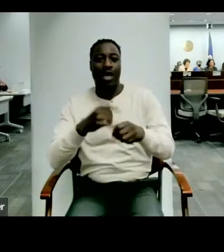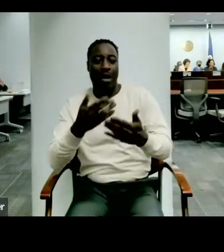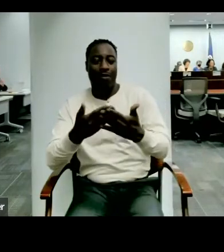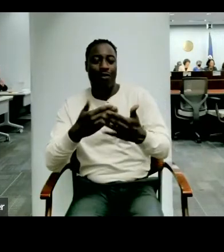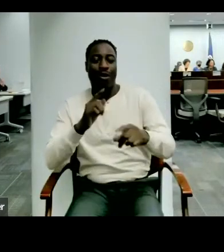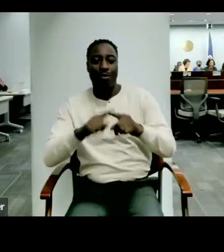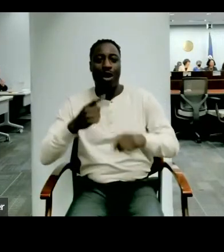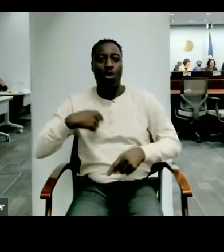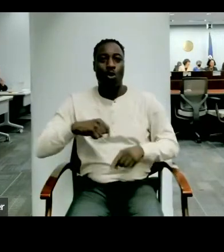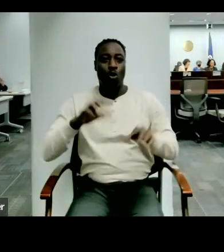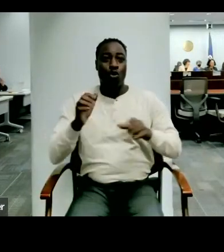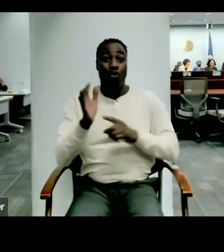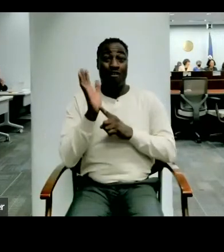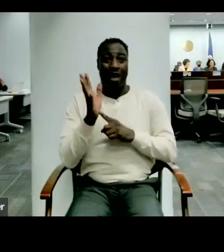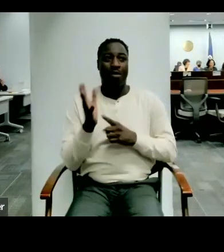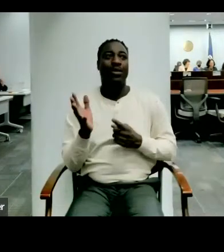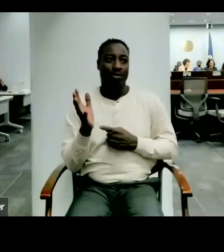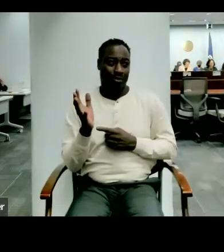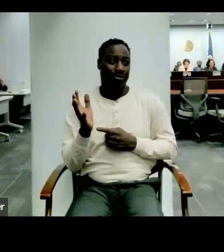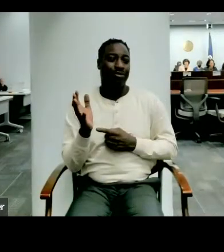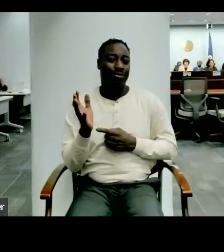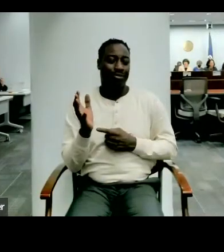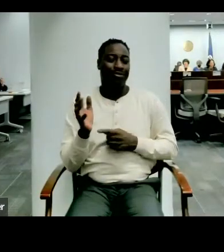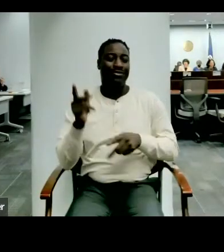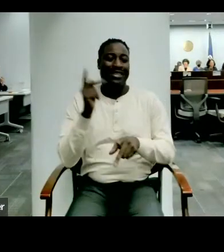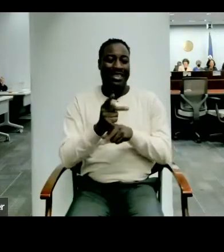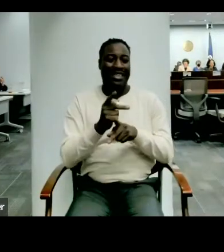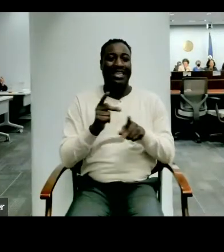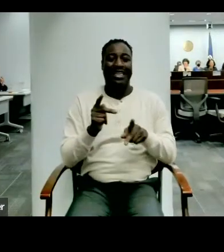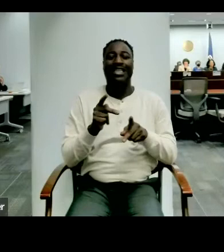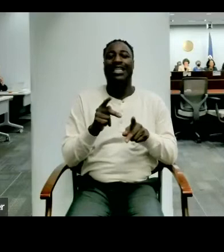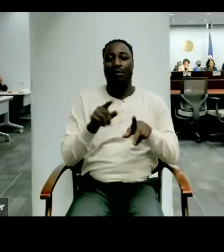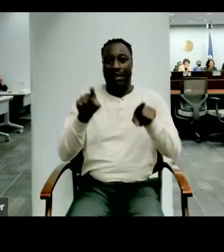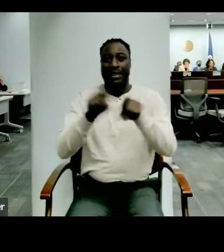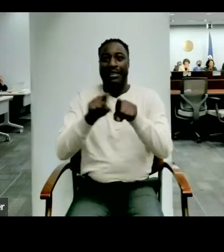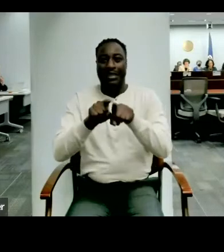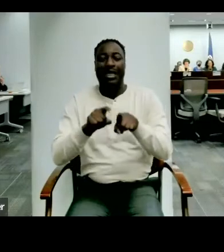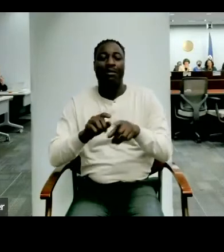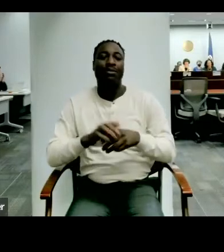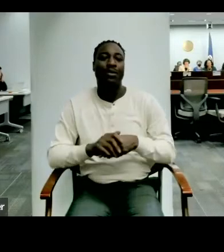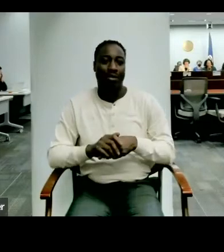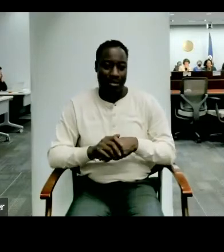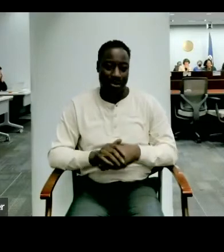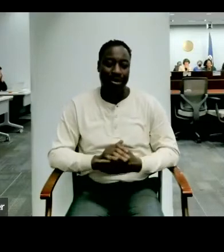we will do five minutes just to keep it consistent with the plan here. Thank you. Terrific.